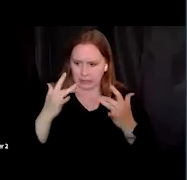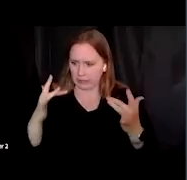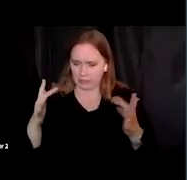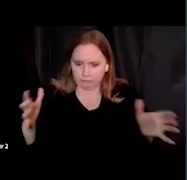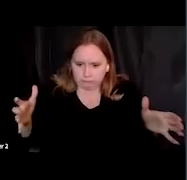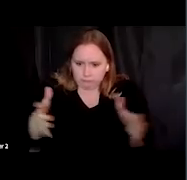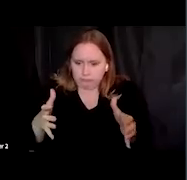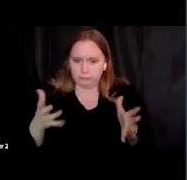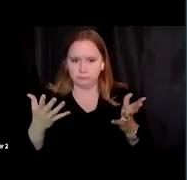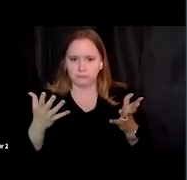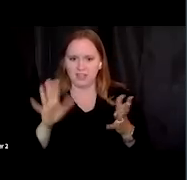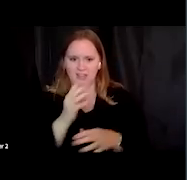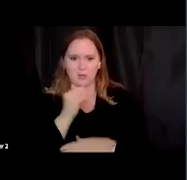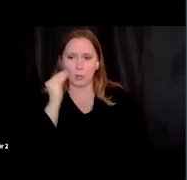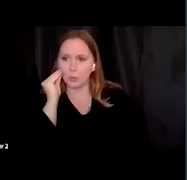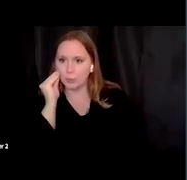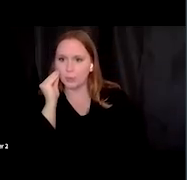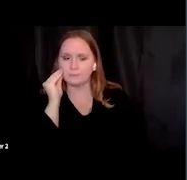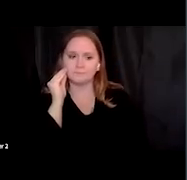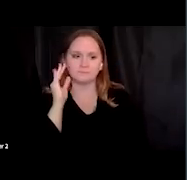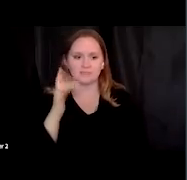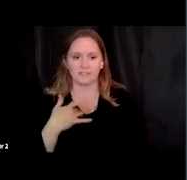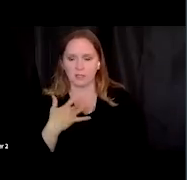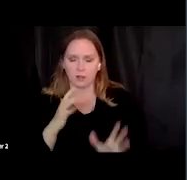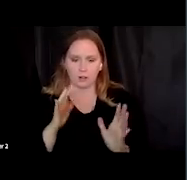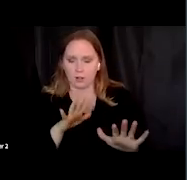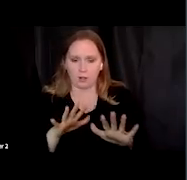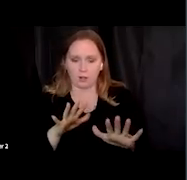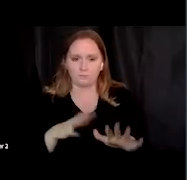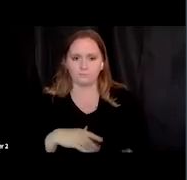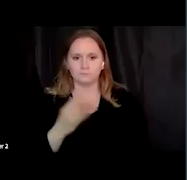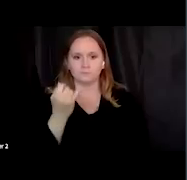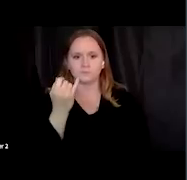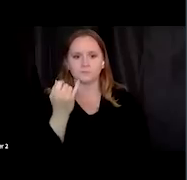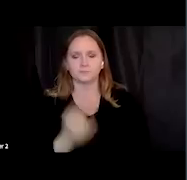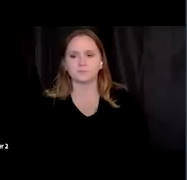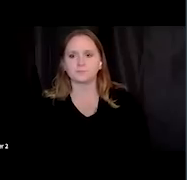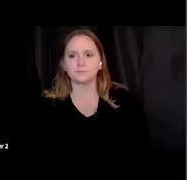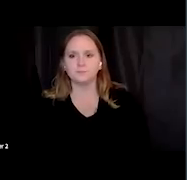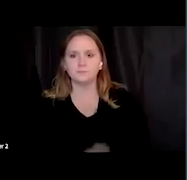unless if the person's living area is uncluttered that this should only be due to other people intervening.